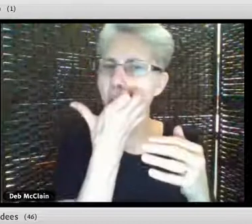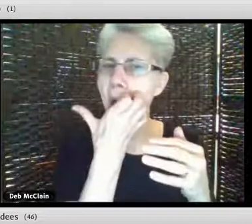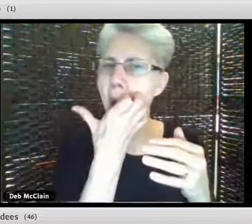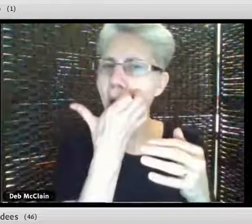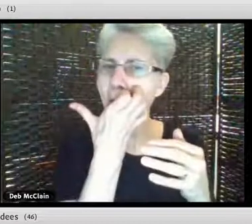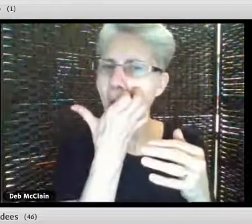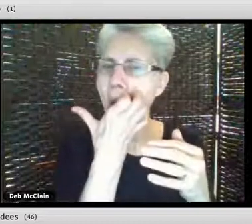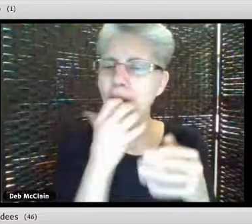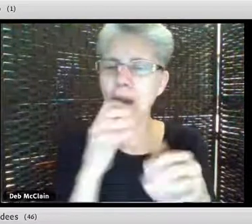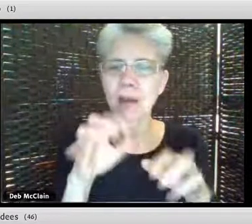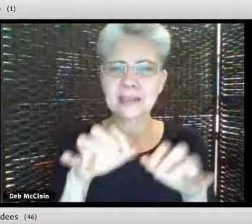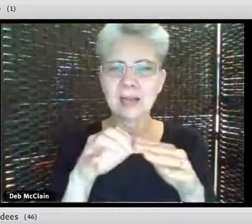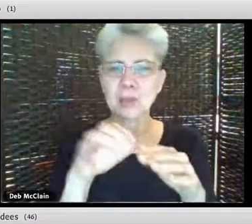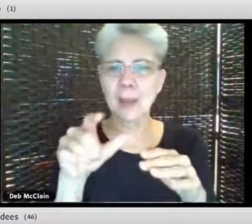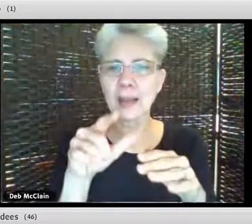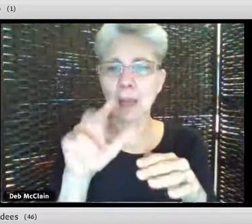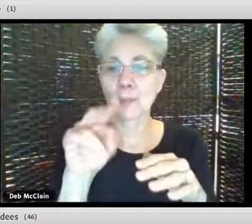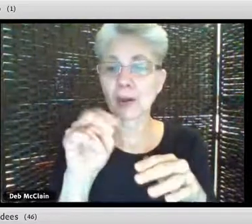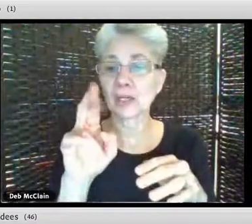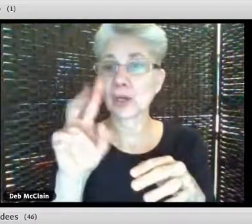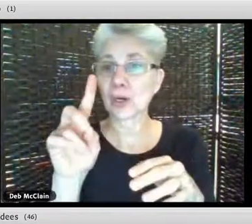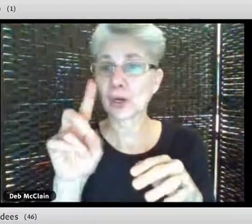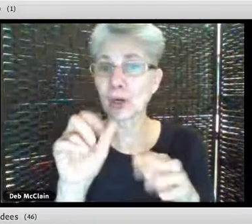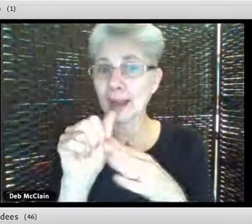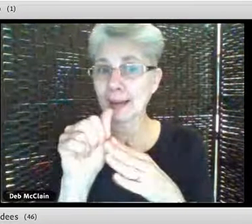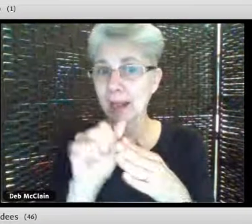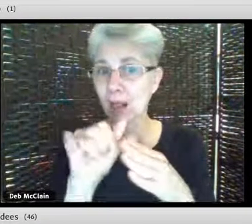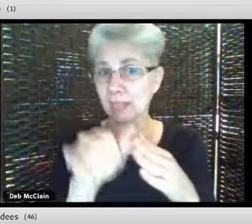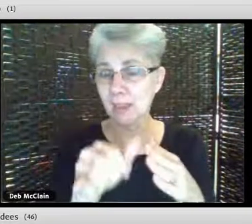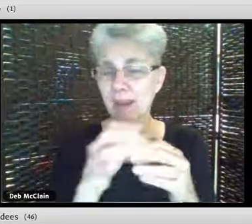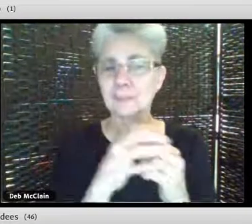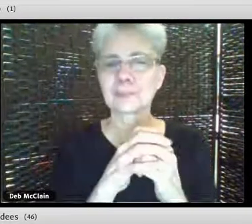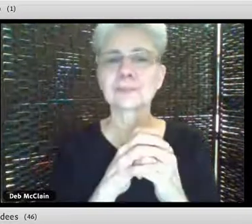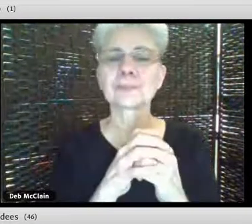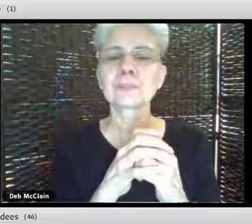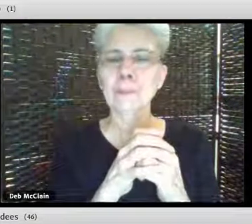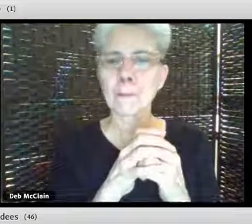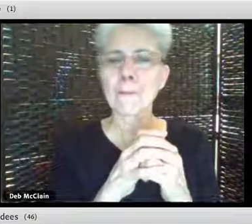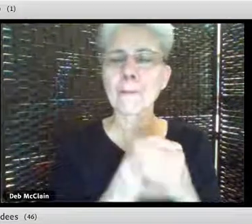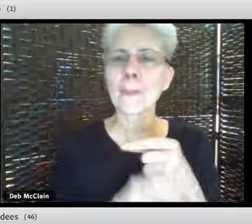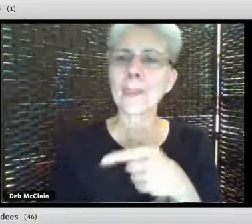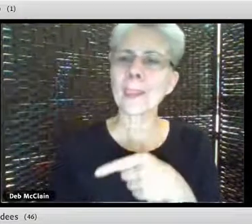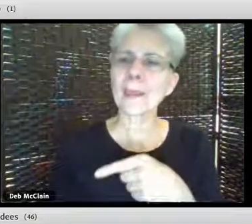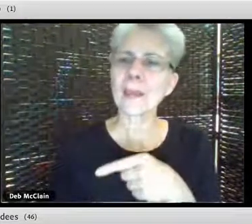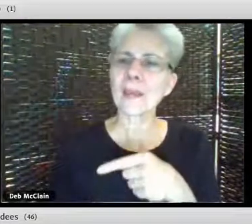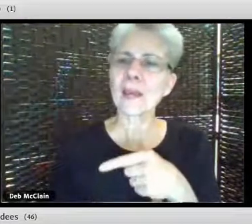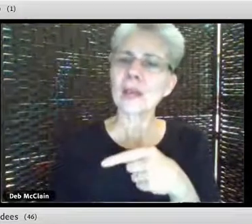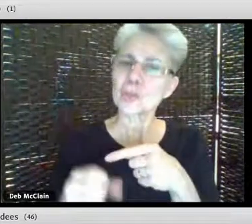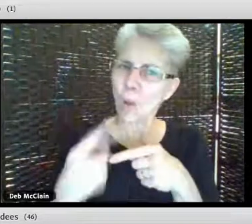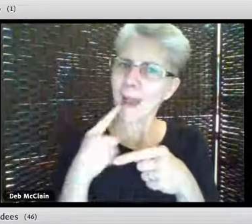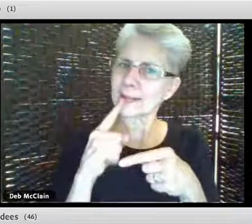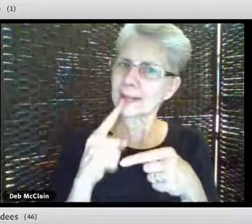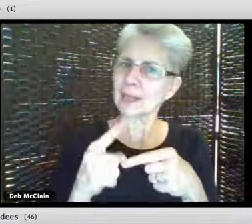You can share it. Okay. It looks like I signed into my Librarynerd account. Okay.